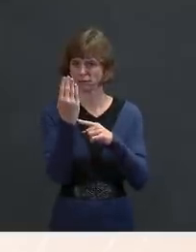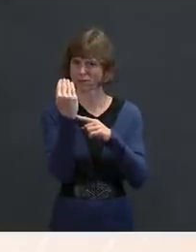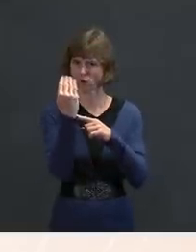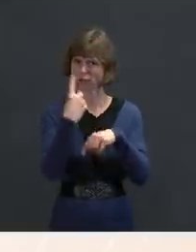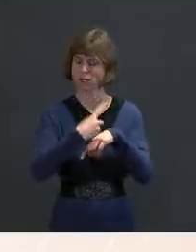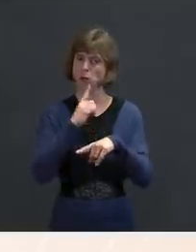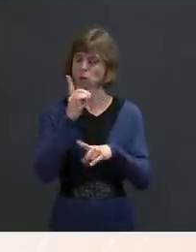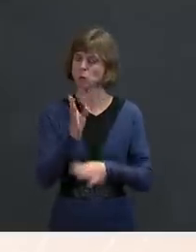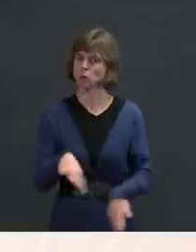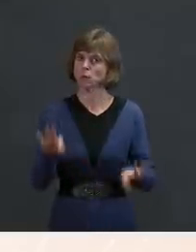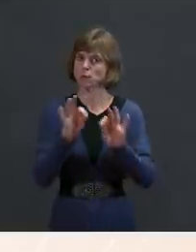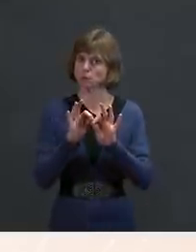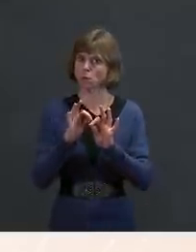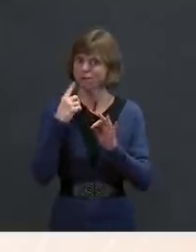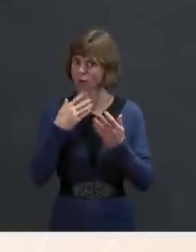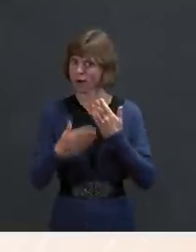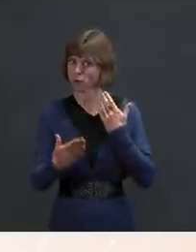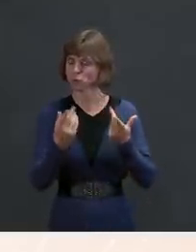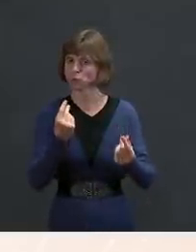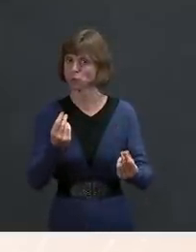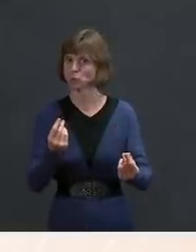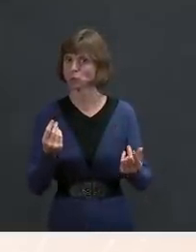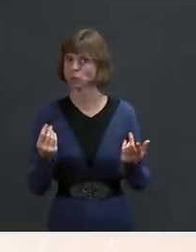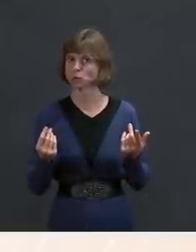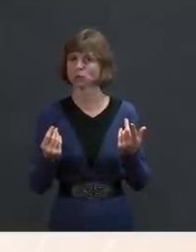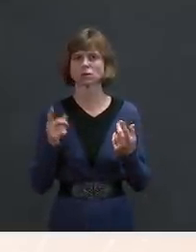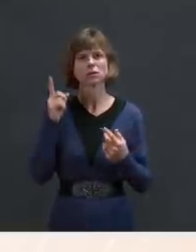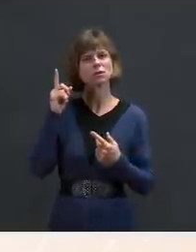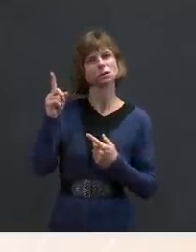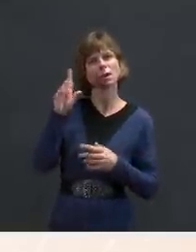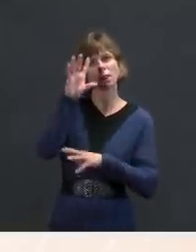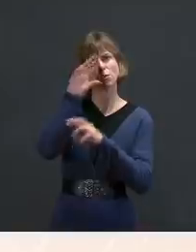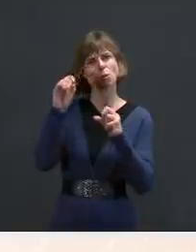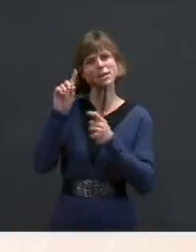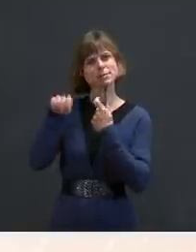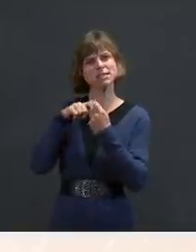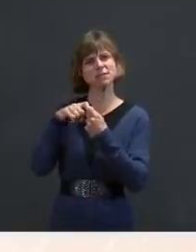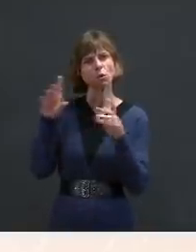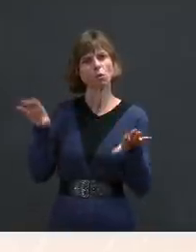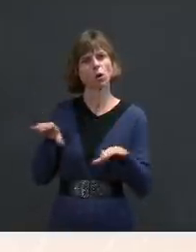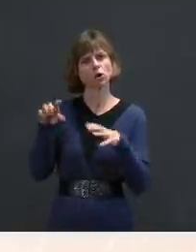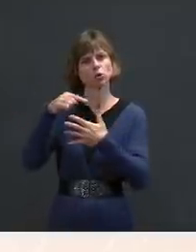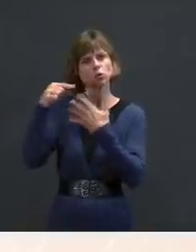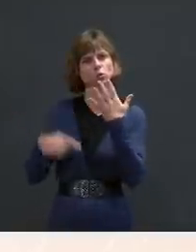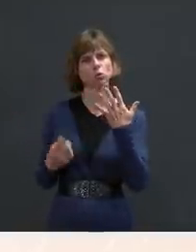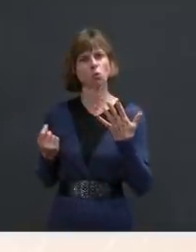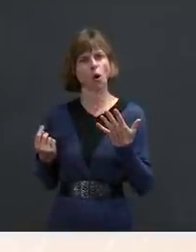What specifically will he be doing directly with Democratic senators and Republican senators perhaps?